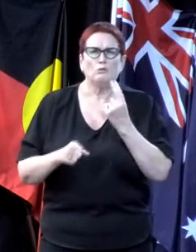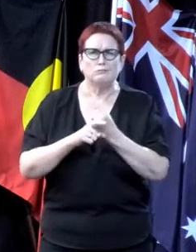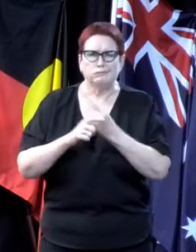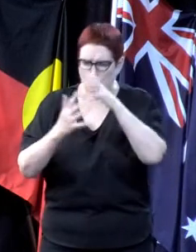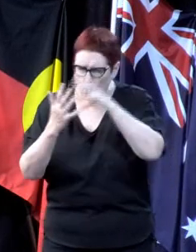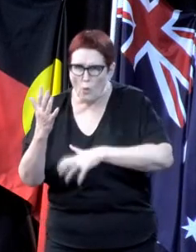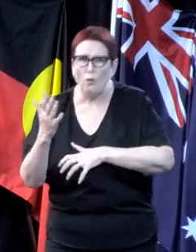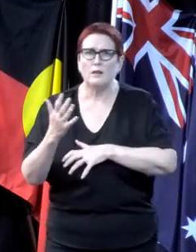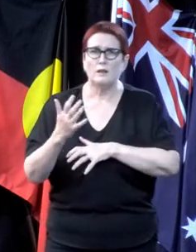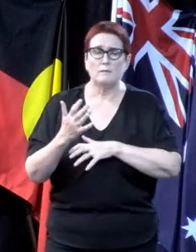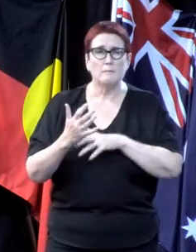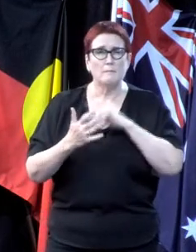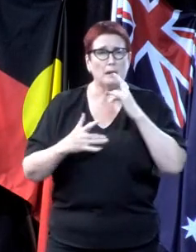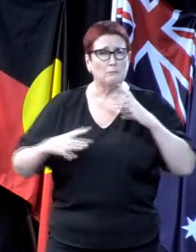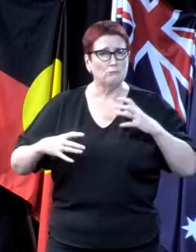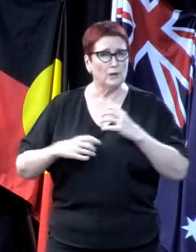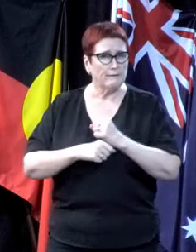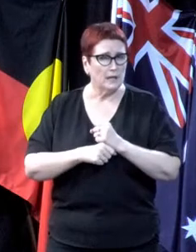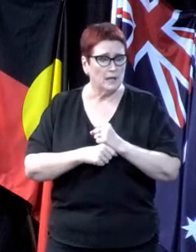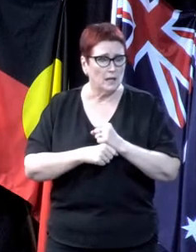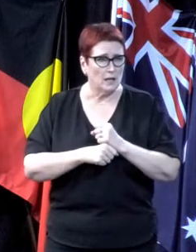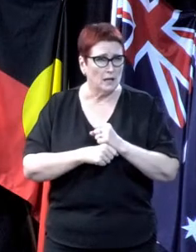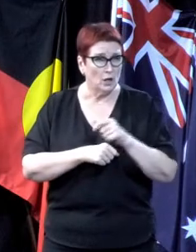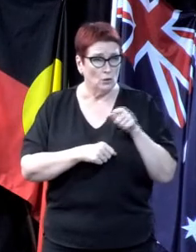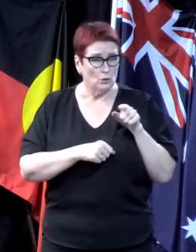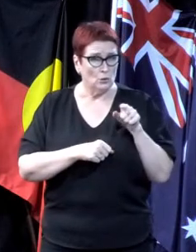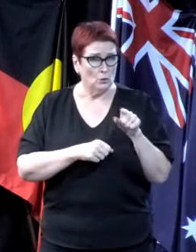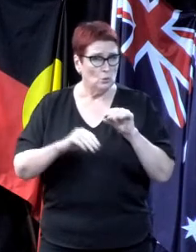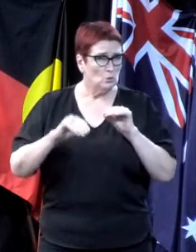you’ve been in teaching for a significant number of years now?